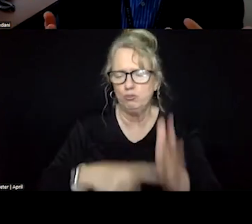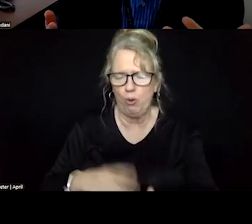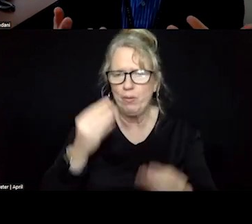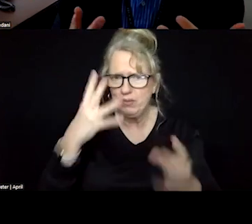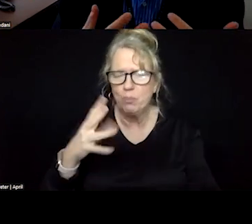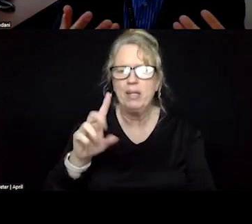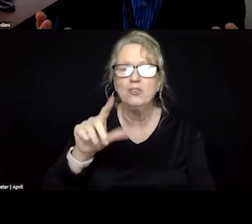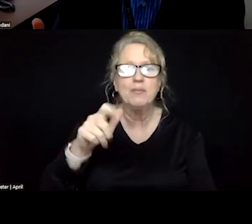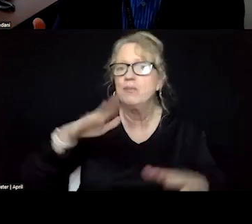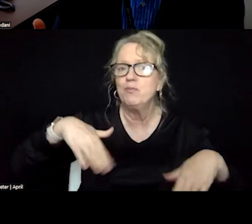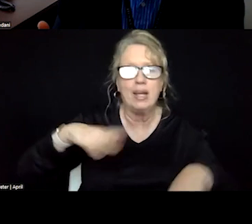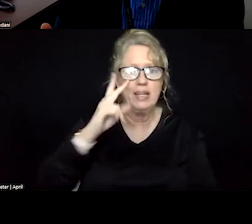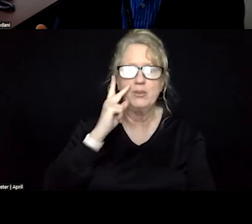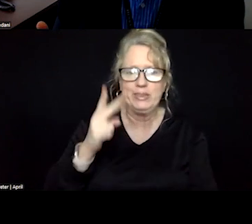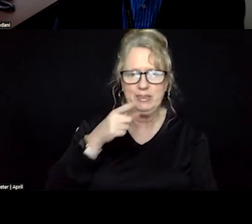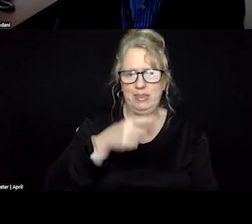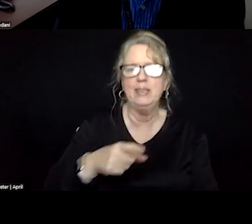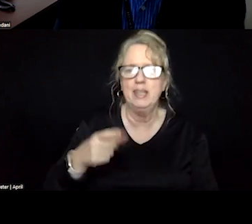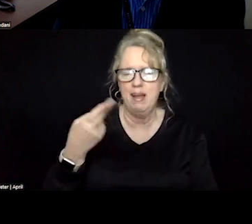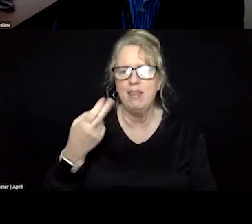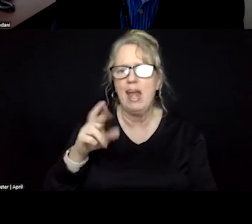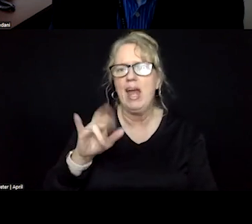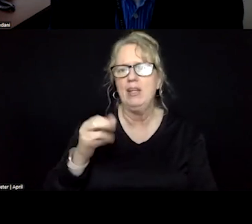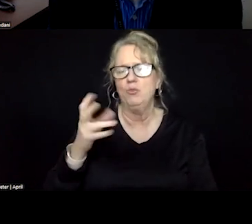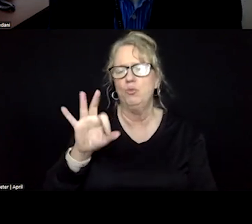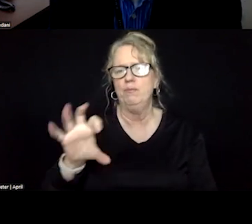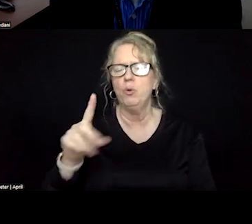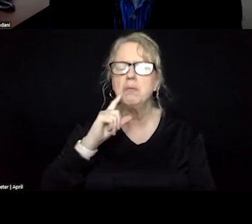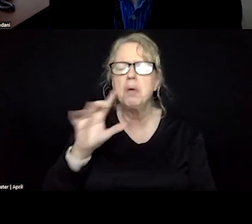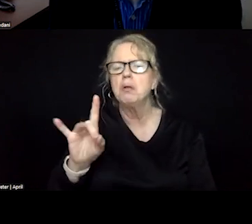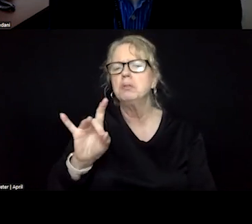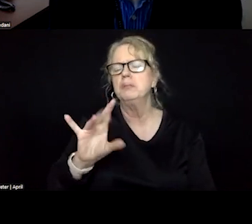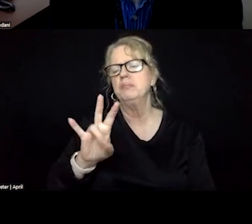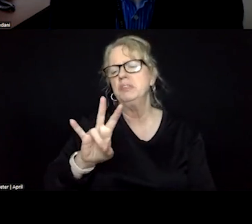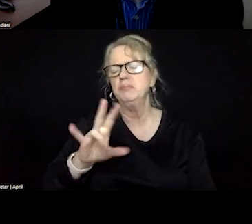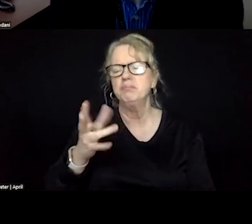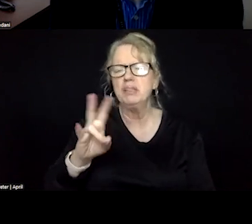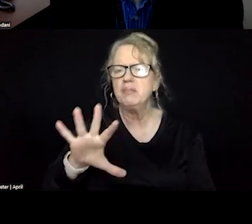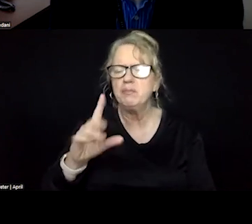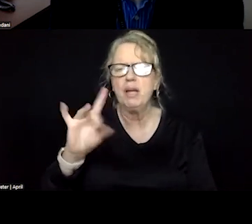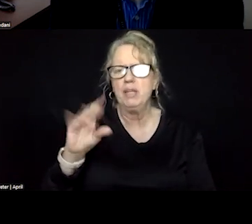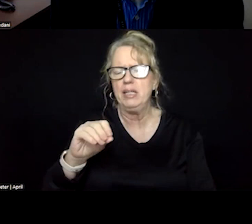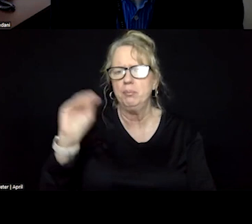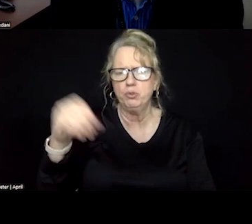IF YOU DID NOT SEE IT, HENRY FORD HAD A 85% REDUCTION IN SUICIDE.